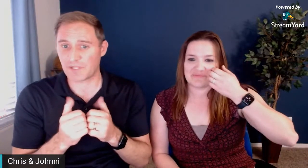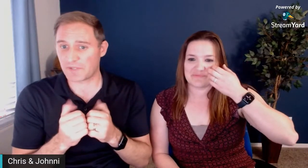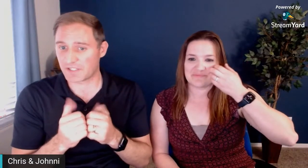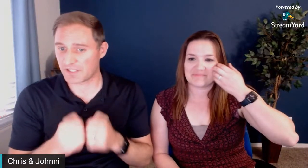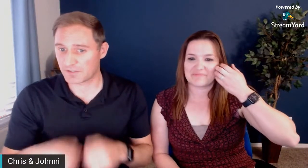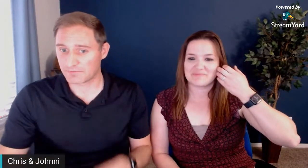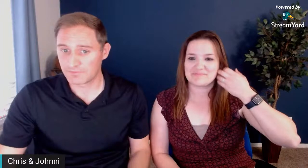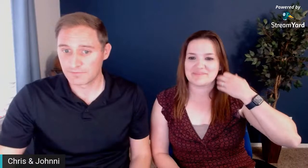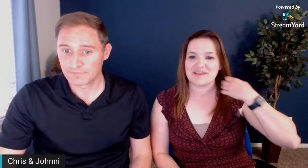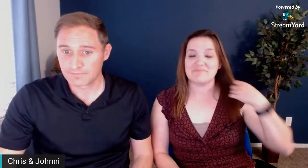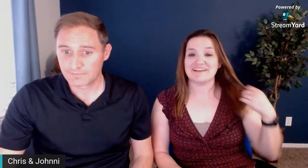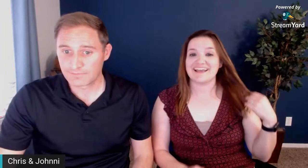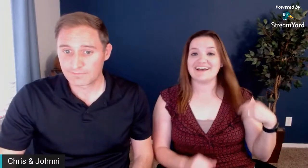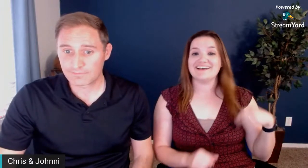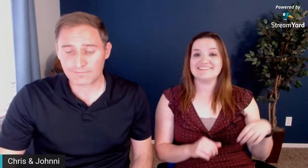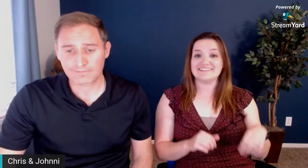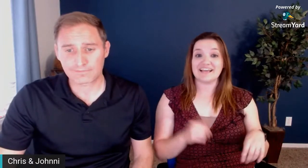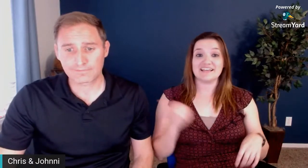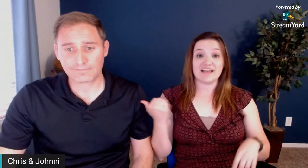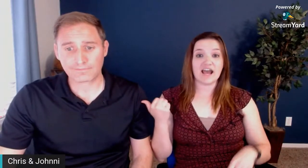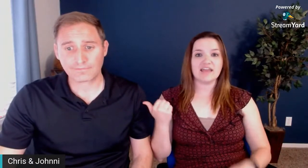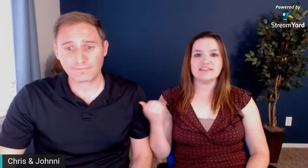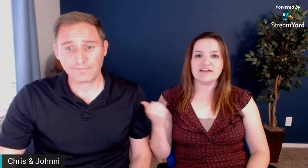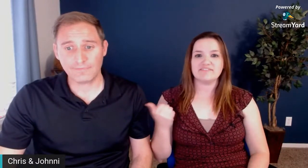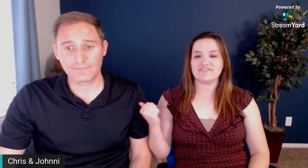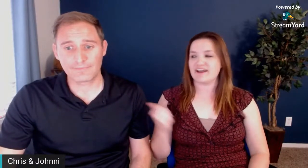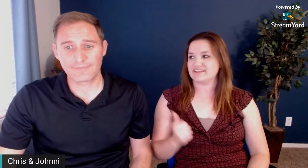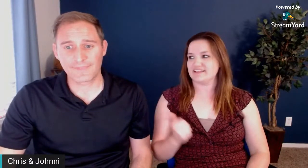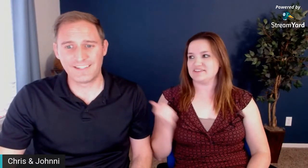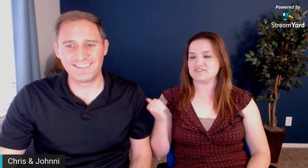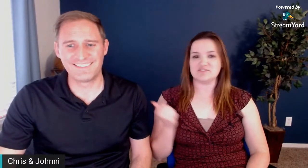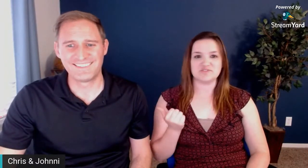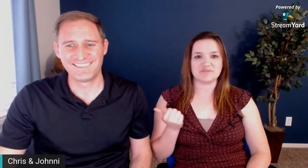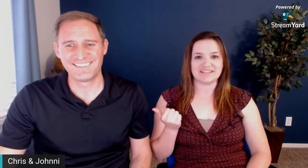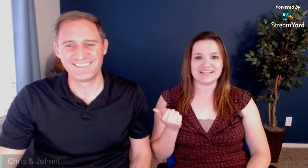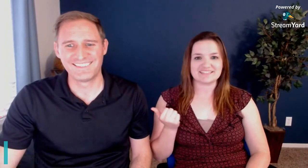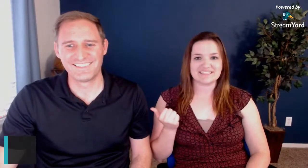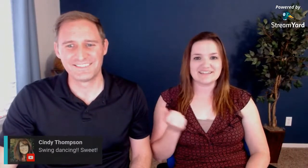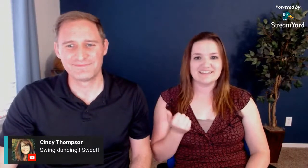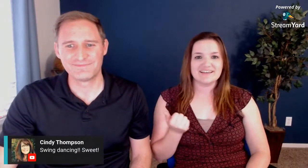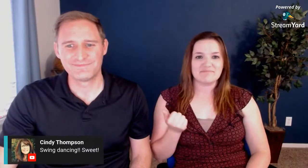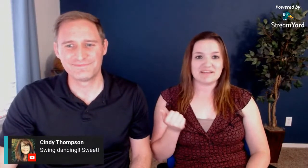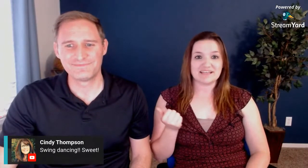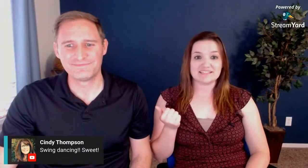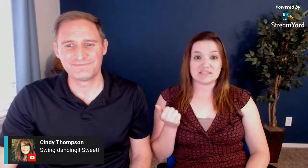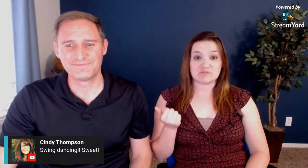play my nintendo but yeah yeah i love the fact that he used to do swing dancing because he was